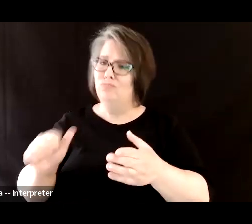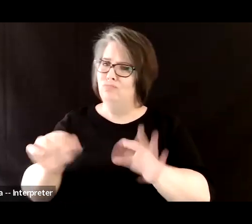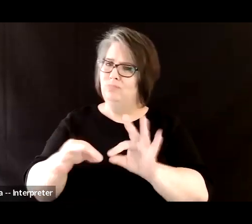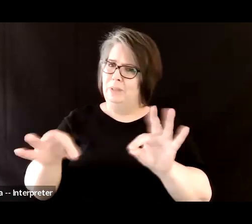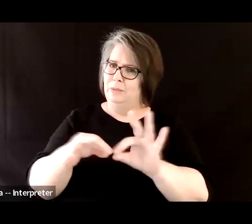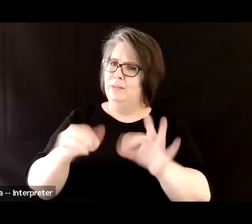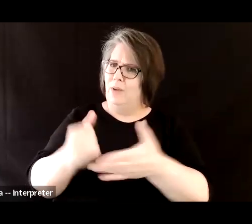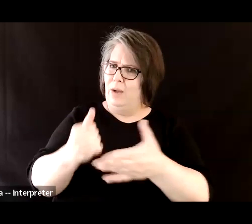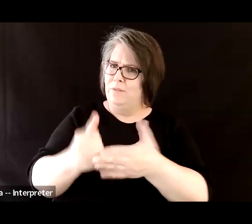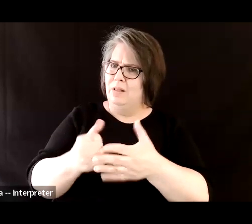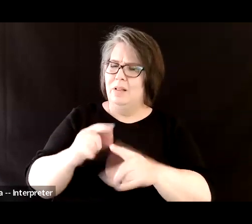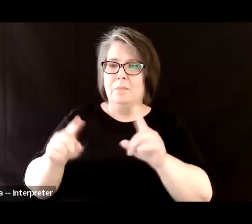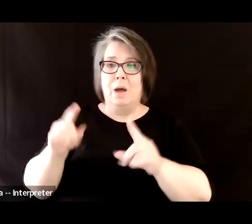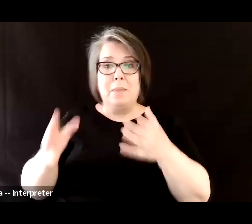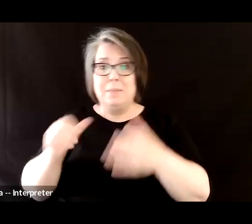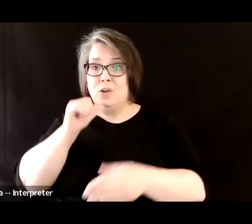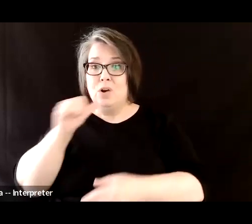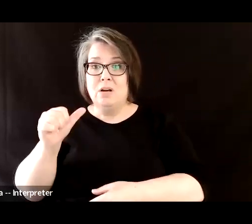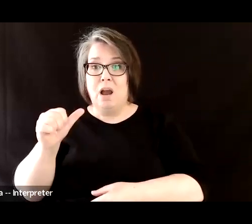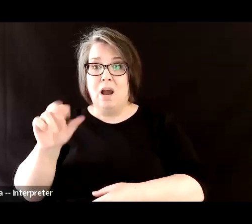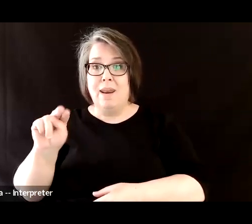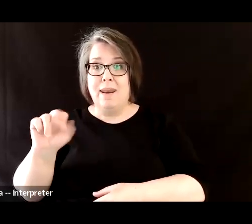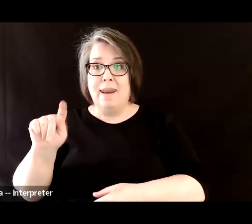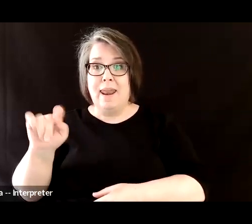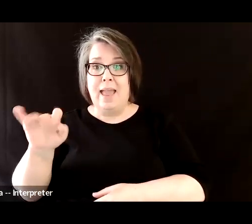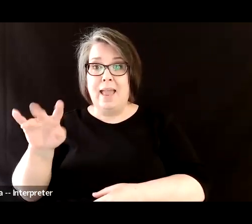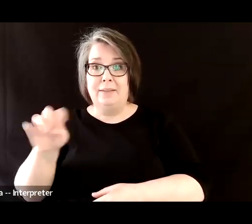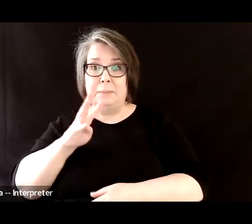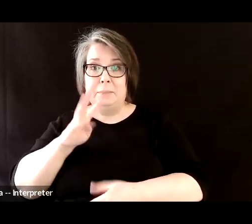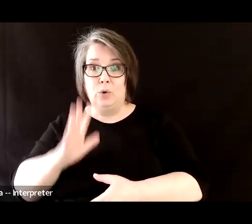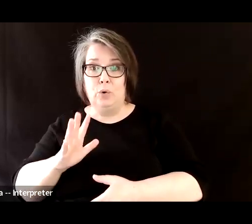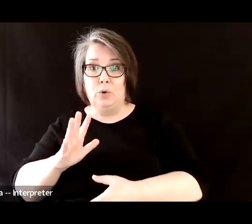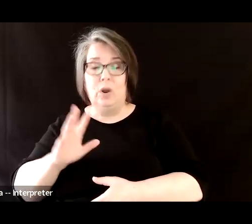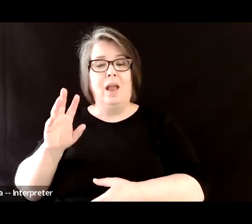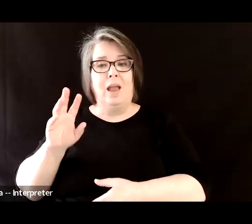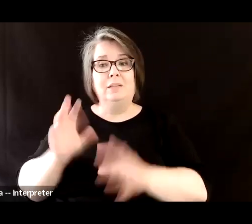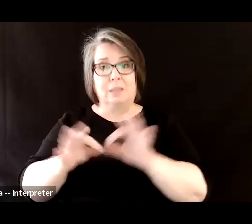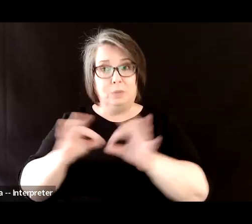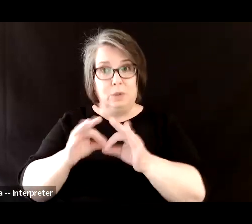subtitles maybe helpful. Or if you are working in a loud